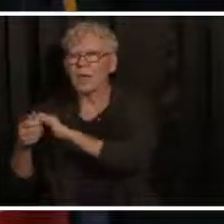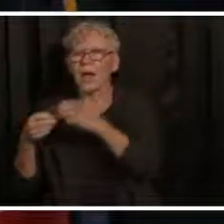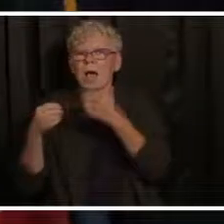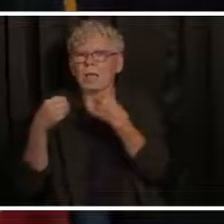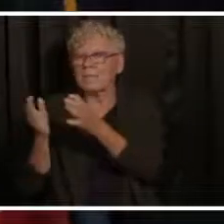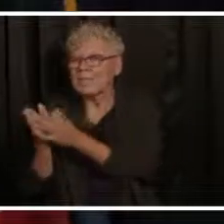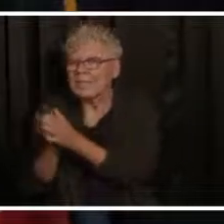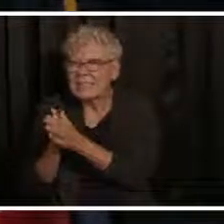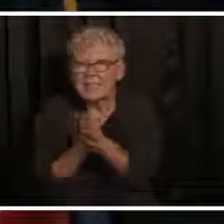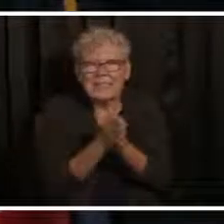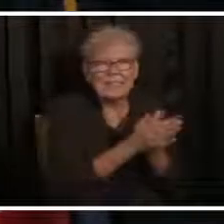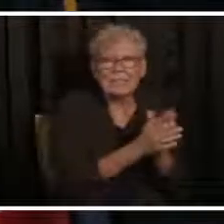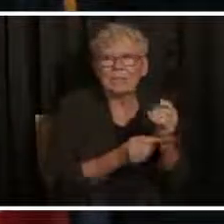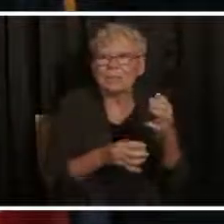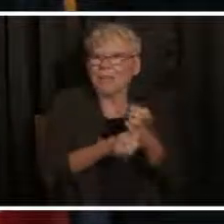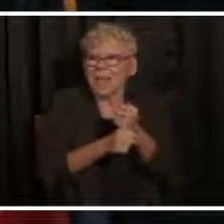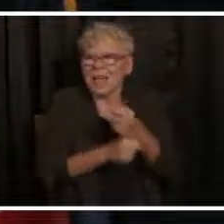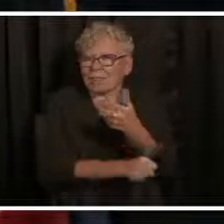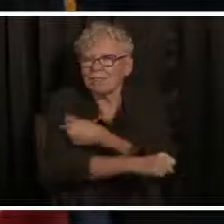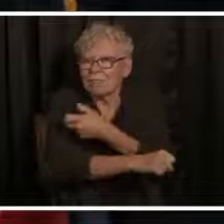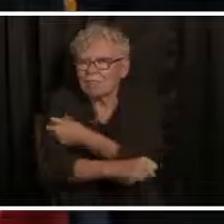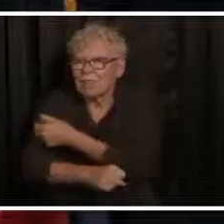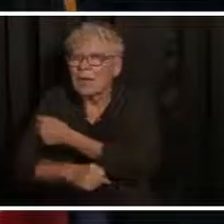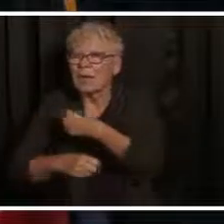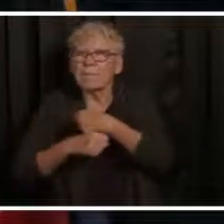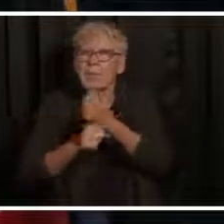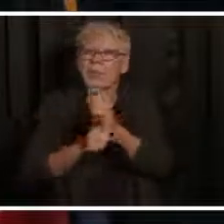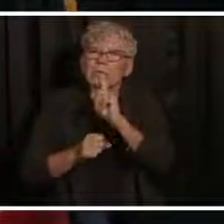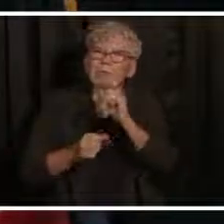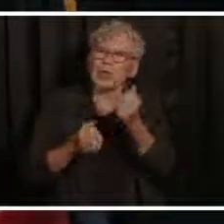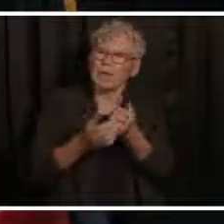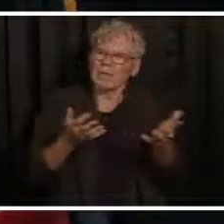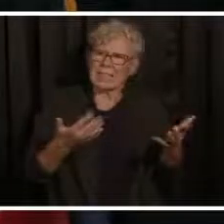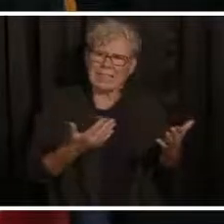and availability. to uh get beyond uh this public health